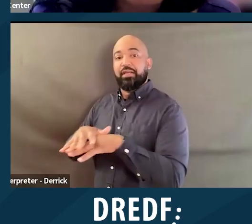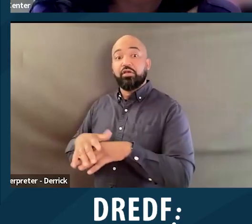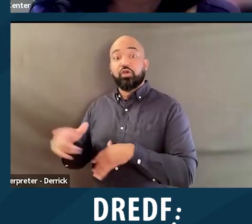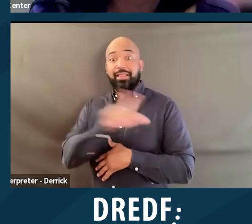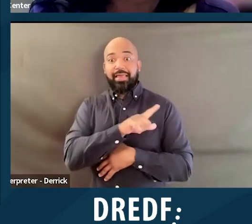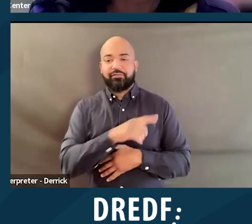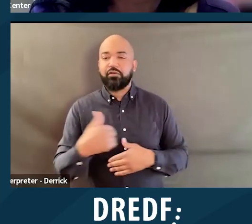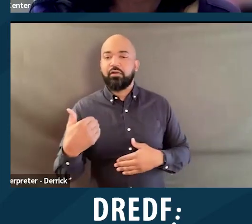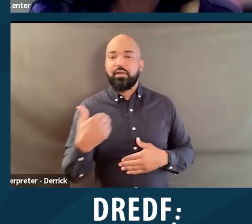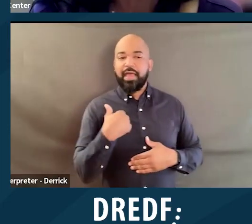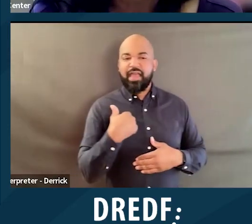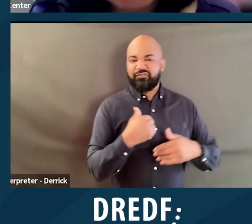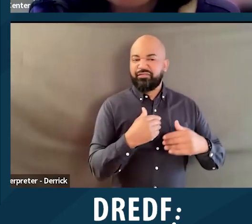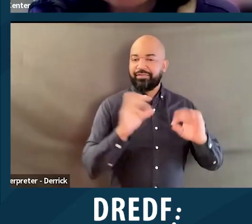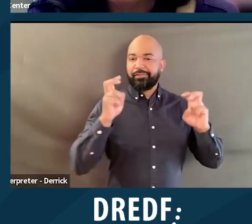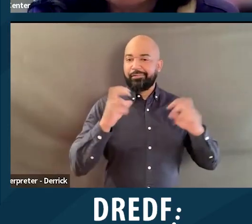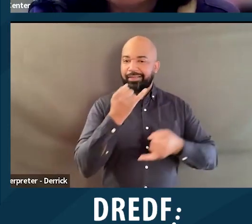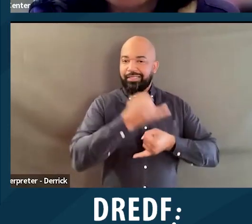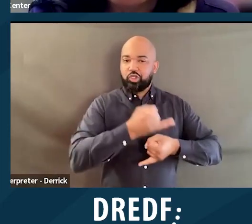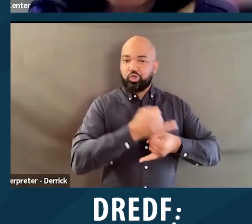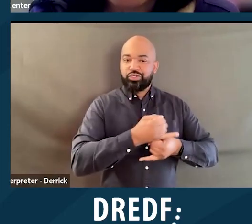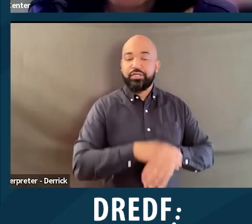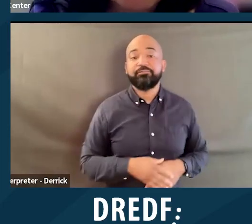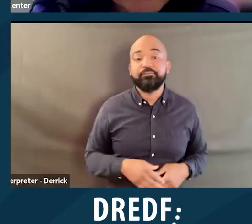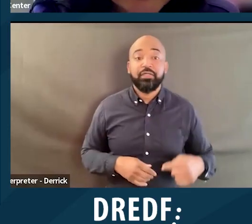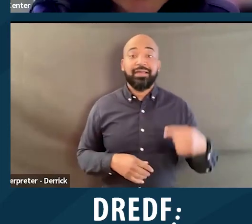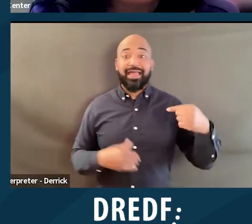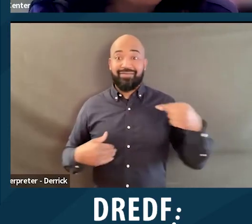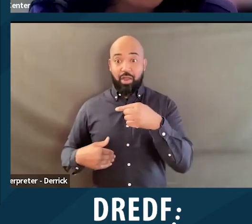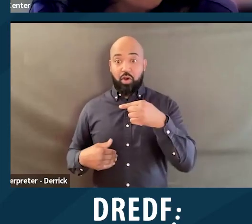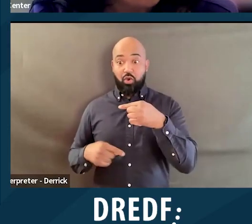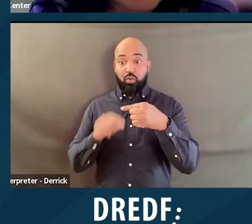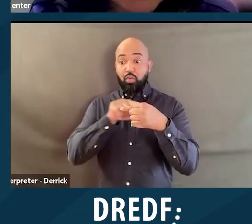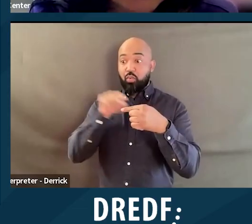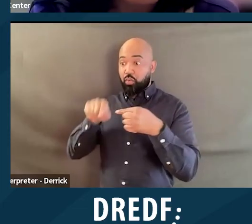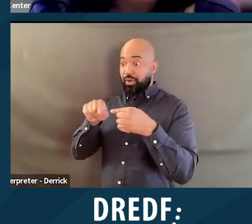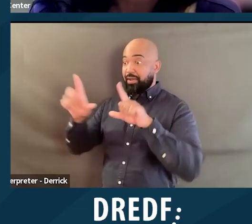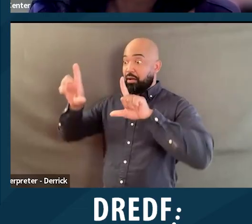leave institutions to live in the community, if they want to do that and if they can do that.